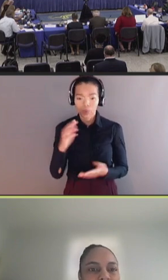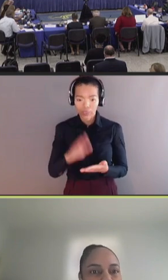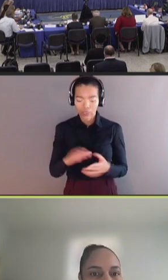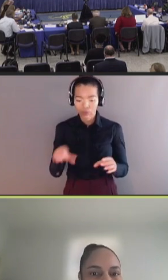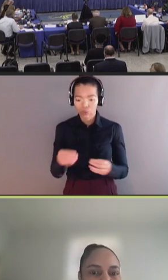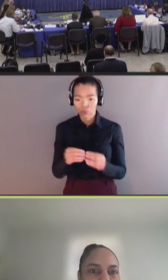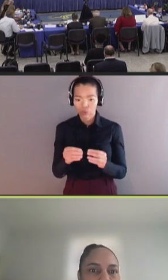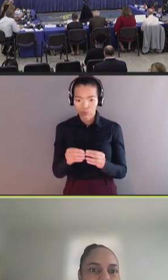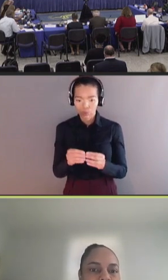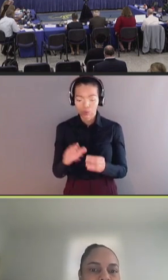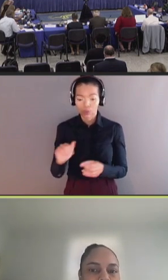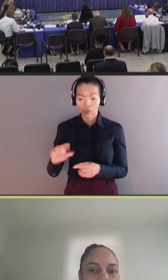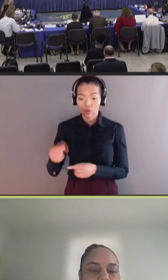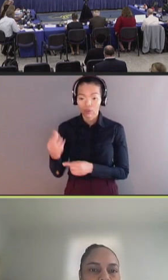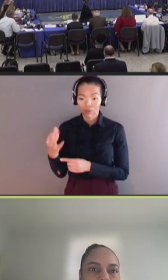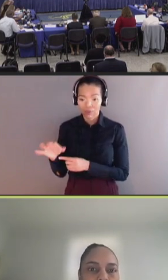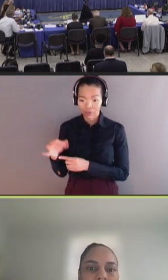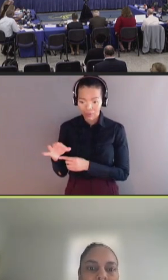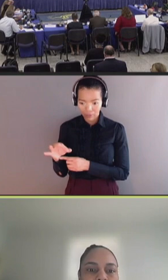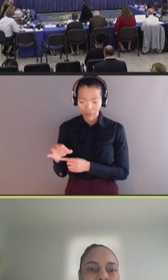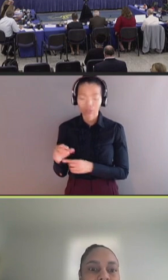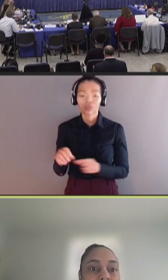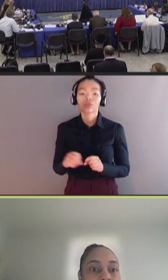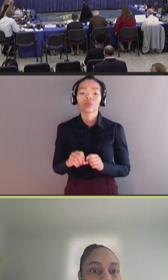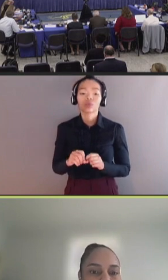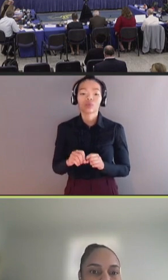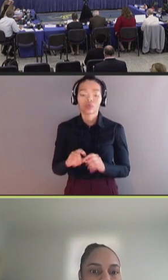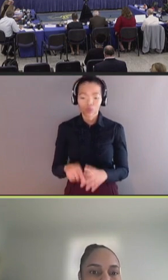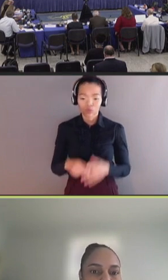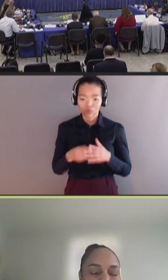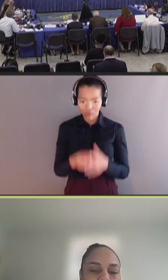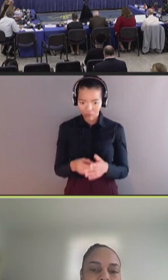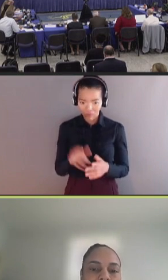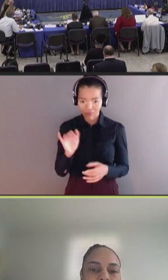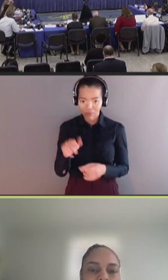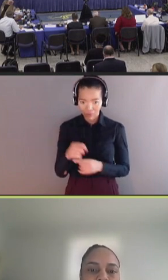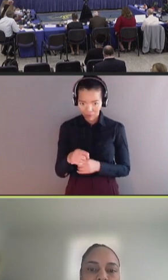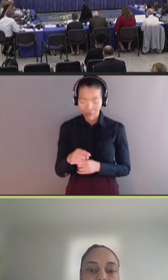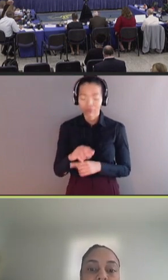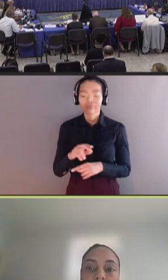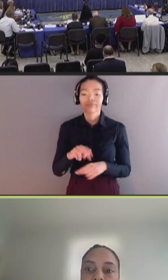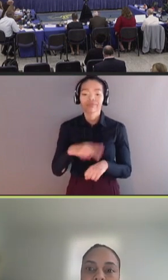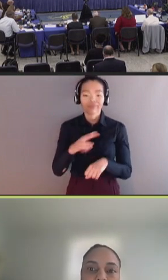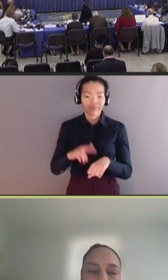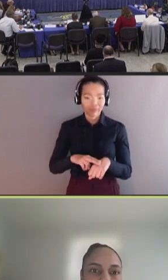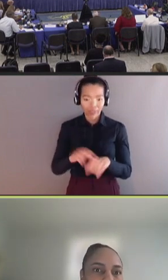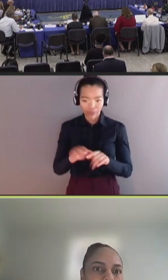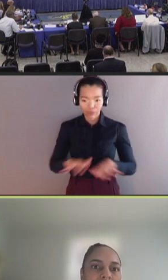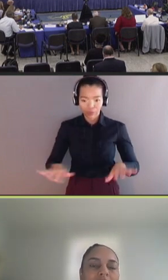we launched the Risk Less. Do More Campaign. It's a national effort to increase awareness